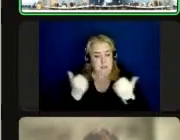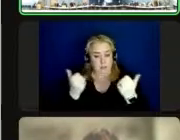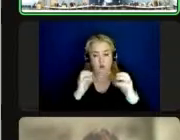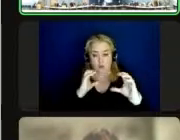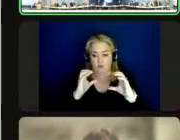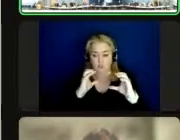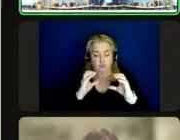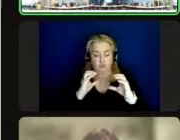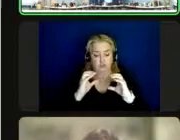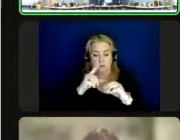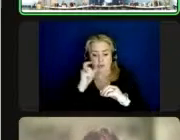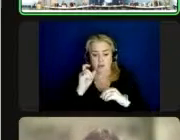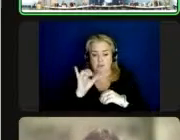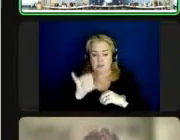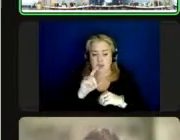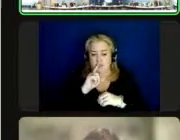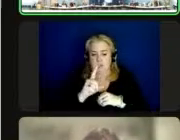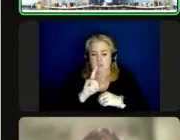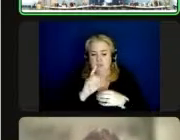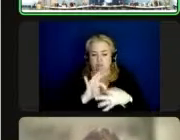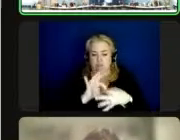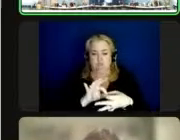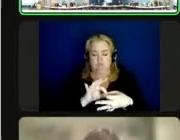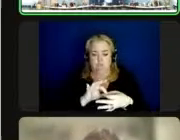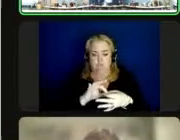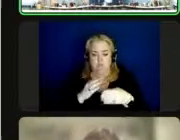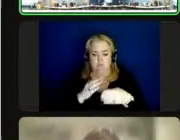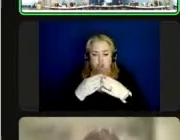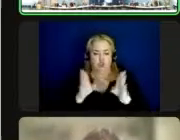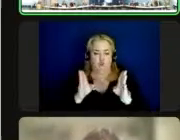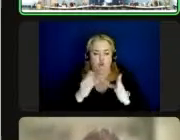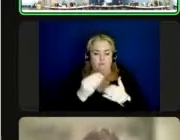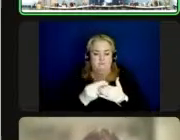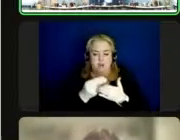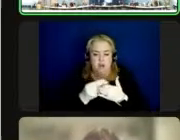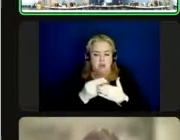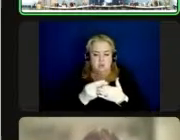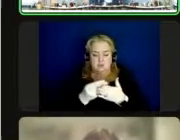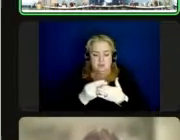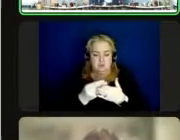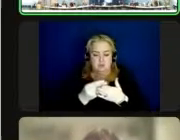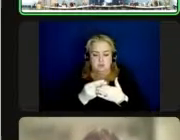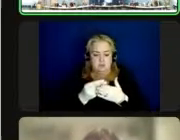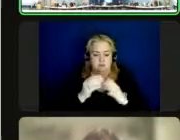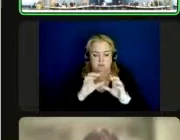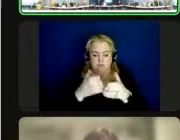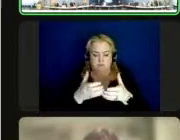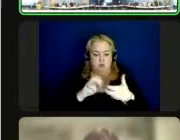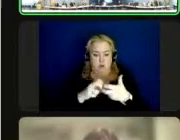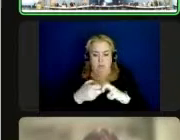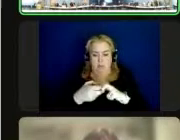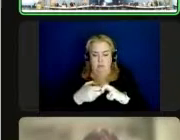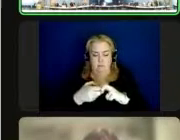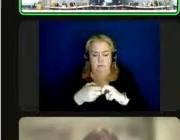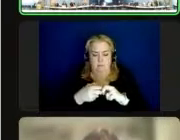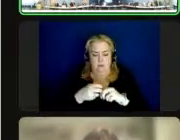THANK YOU. THAT'S HELPFUL. MY THOUGHT ON THE GAS TAX IT'S ALMOST LIKE A SEPARATE